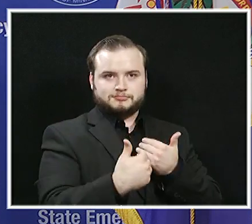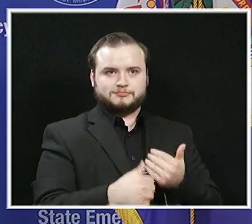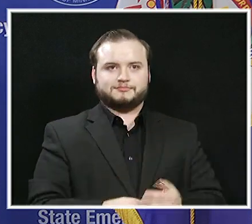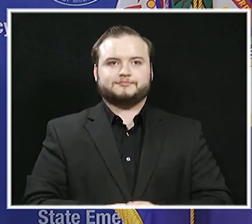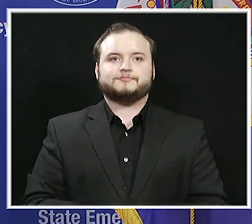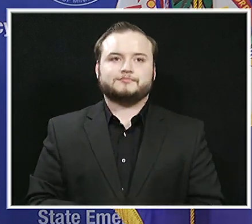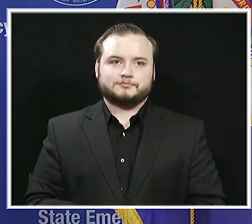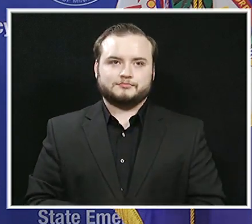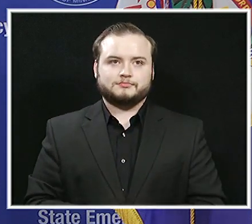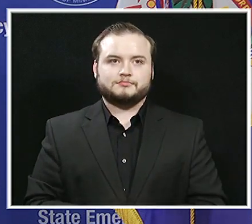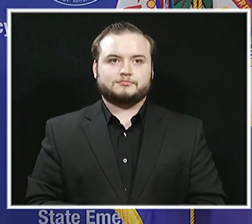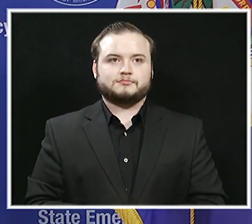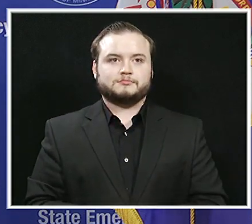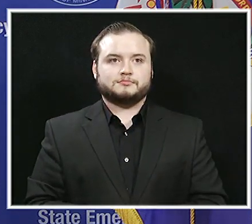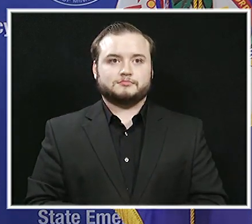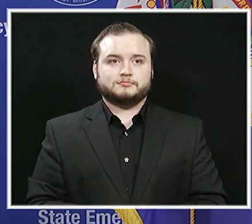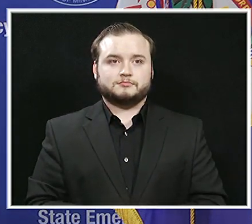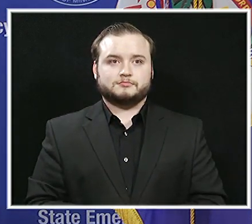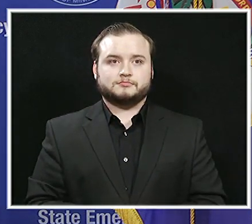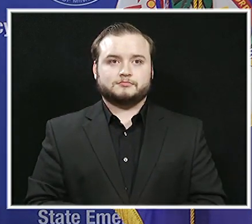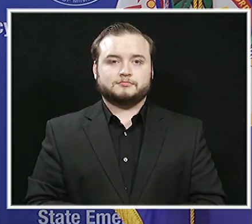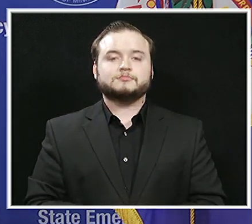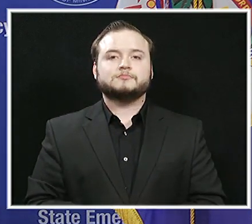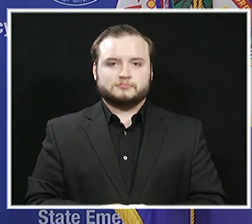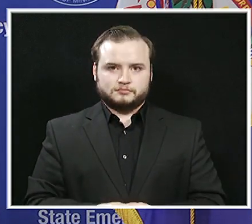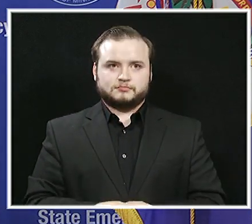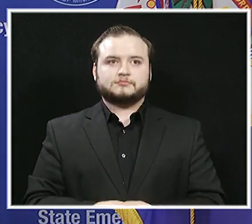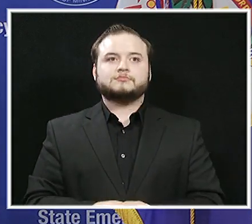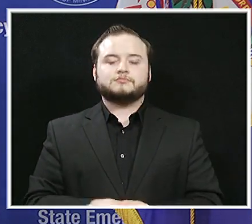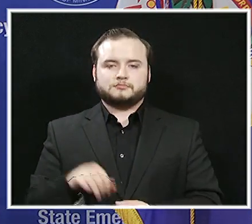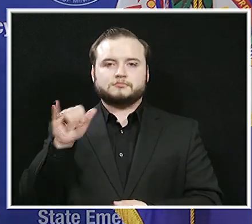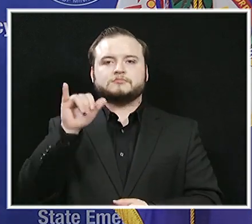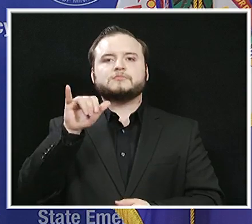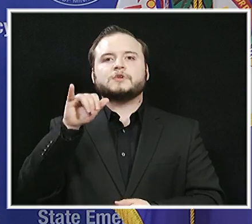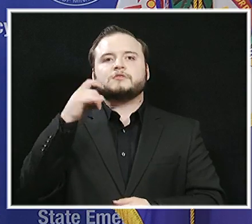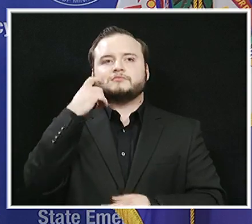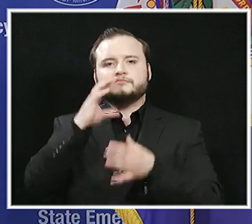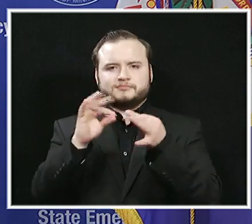So just to be candid with you, the last thing I ever want to do, I think they've issued 44 tickets or